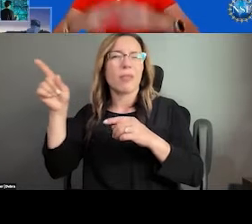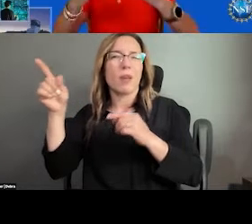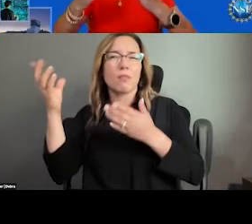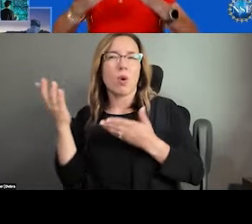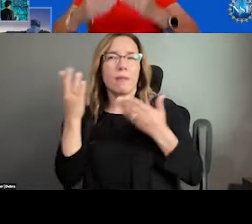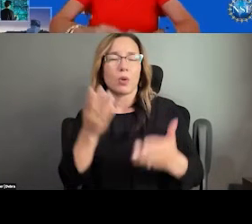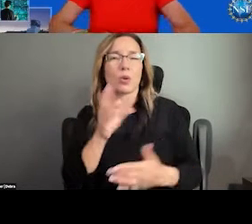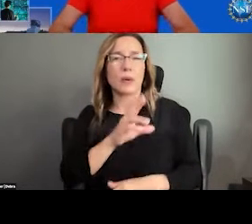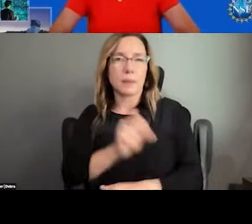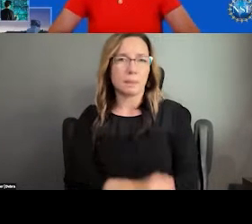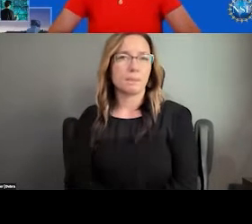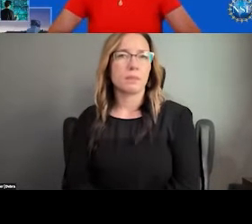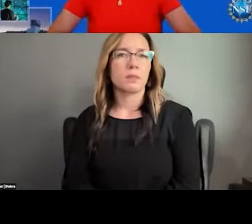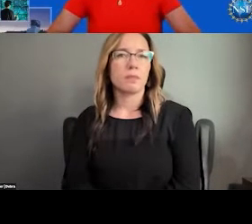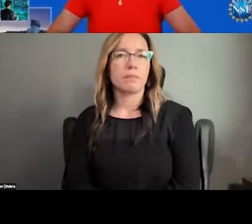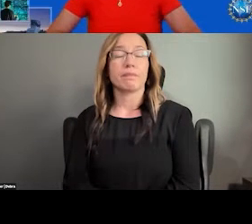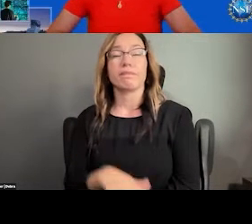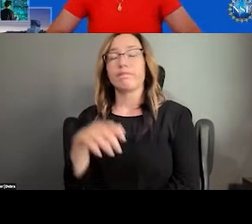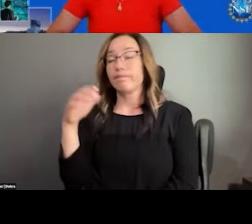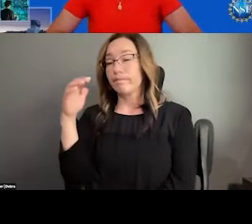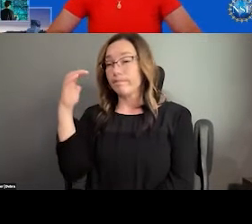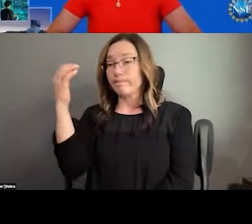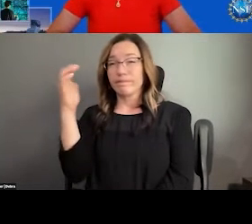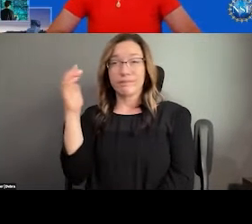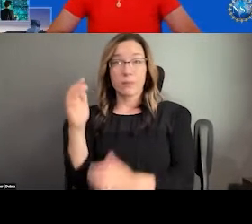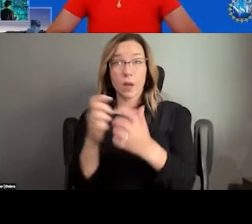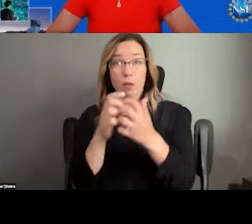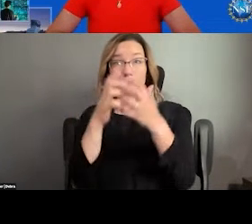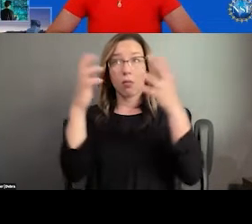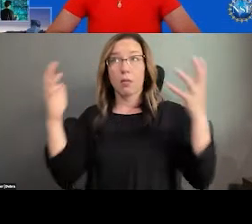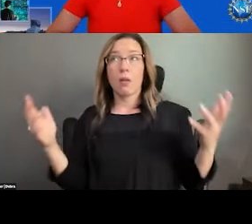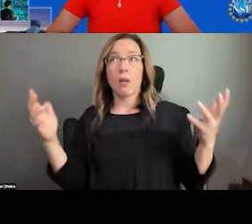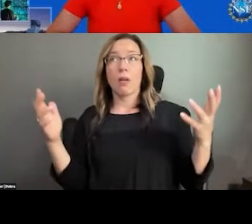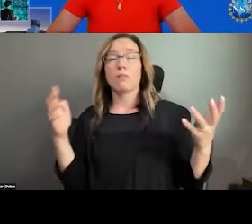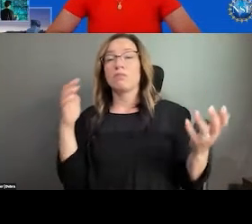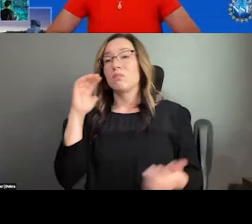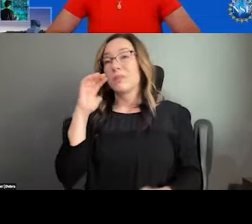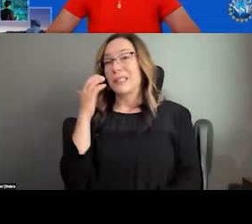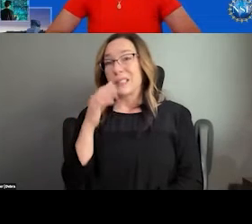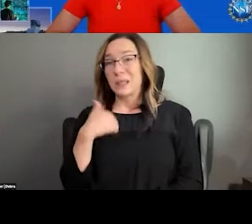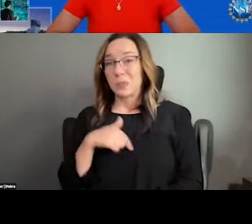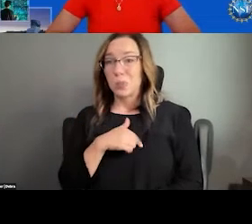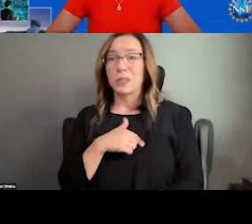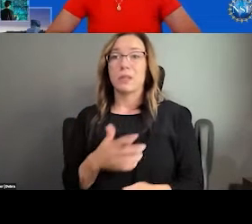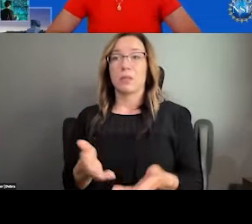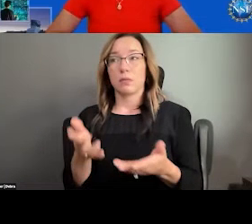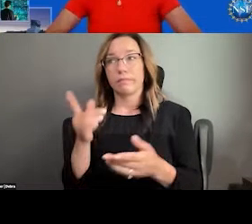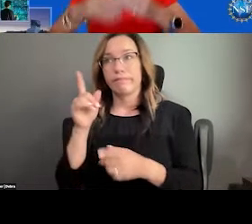This may seem like a lot and it may seem like we're asking for a lot of information,